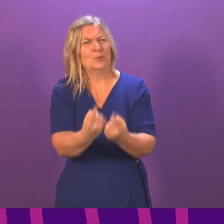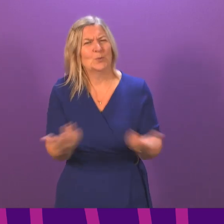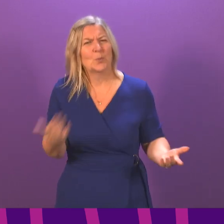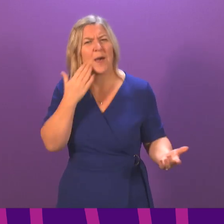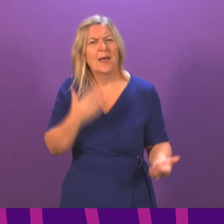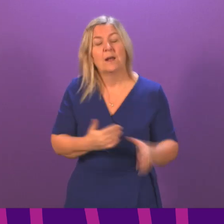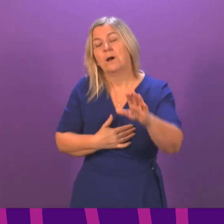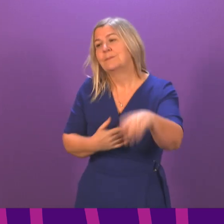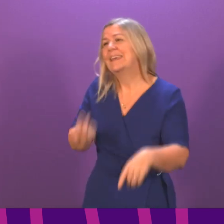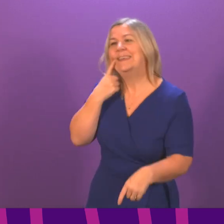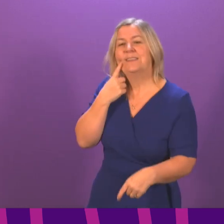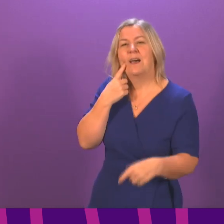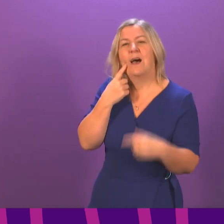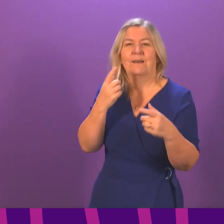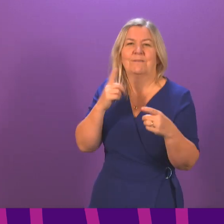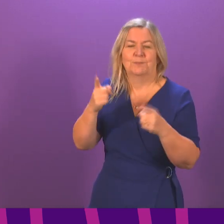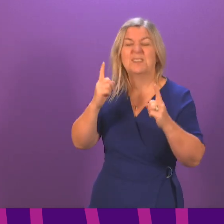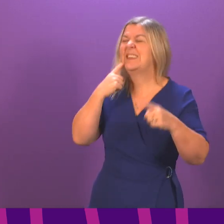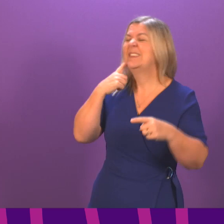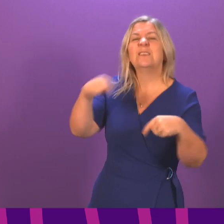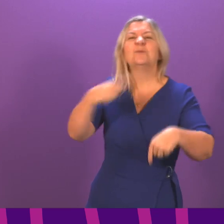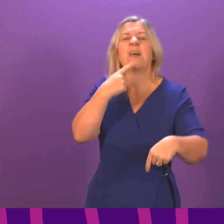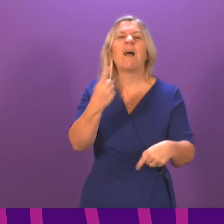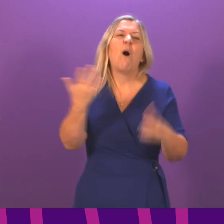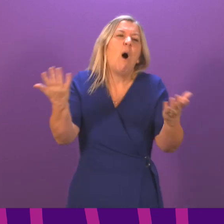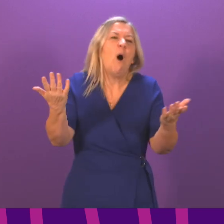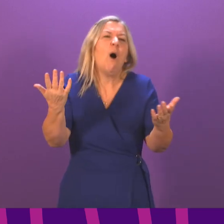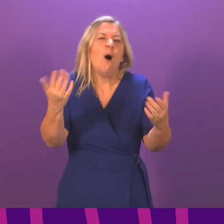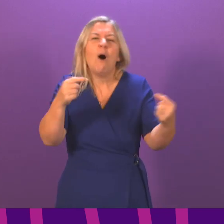be doing things more quickly. No doubt, if I were in opposition, I would be doing so,